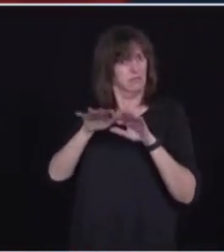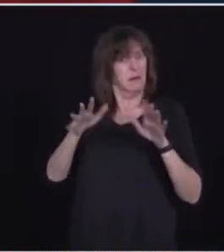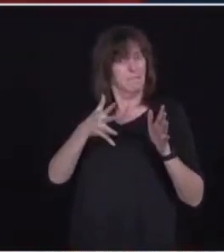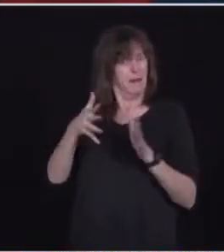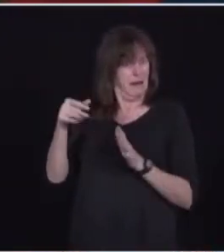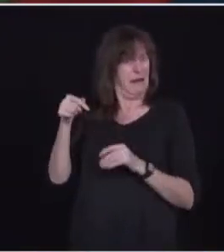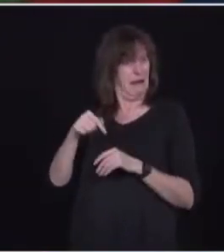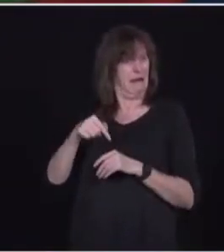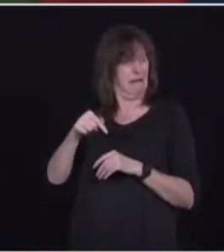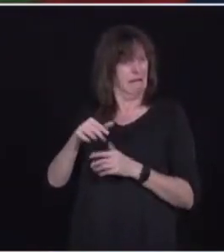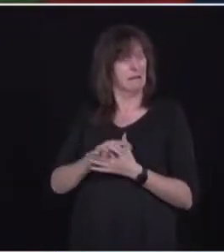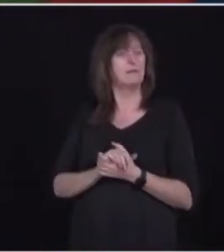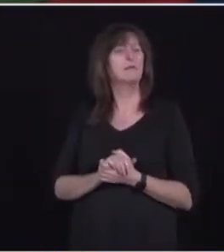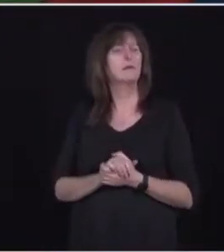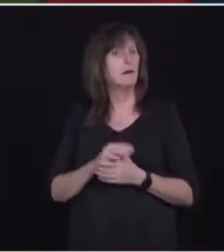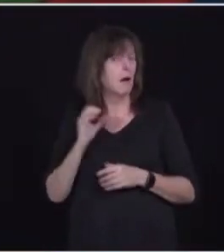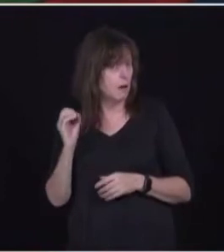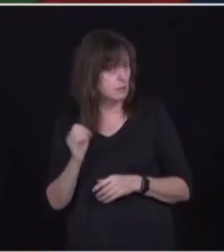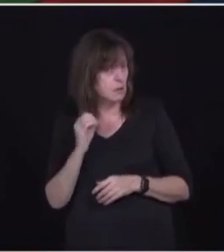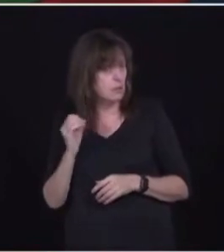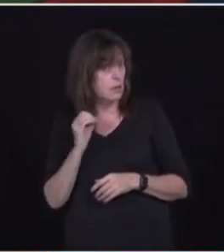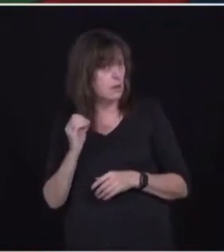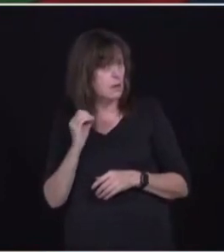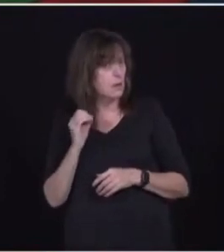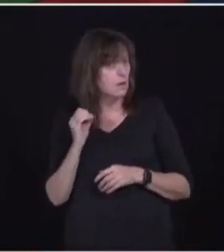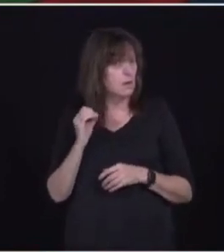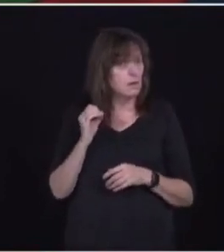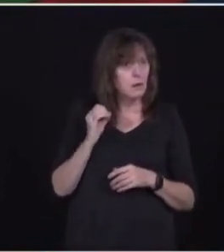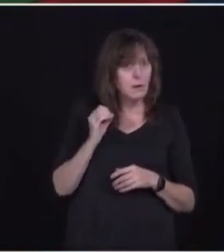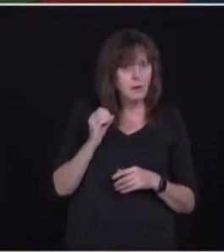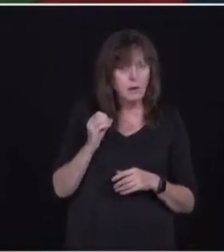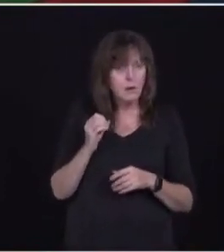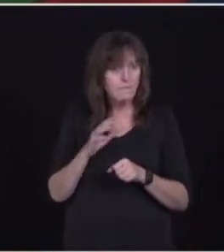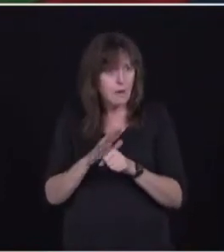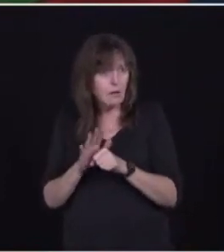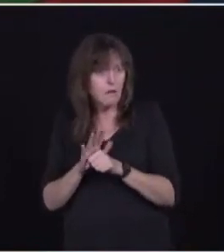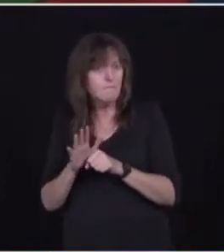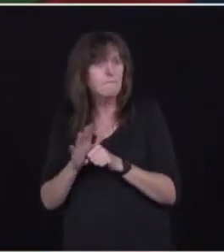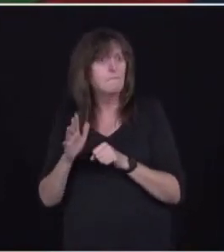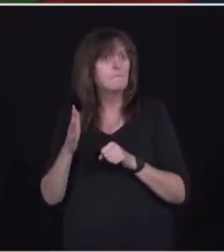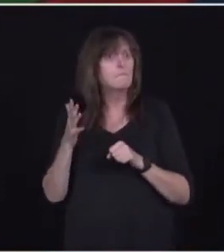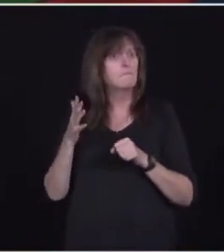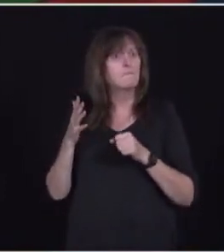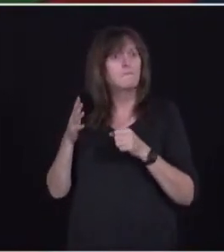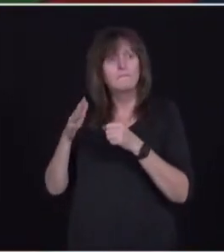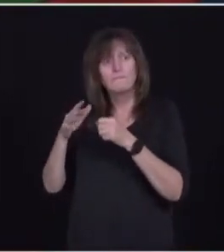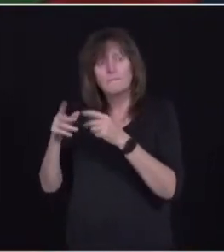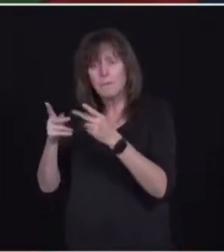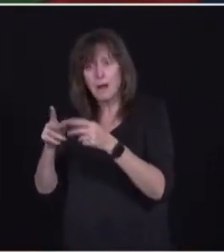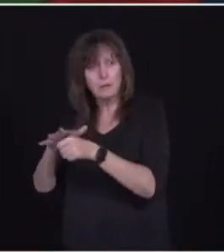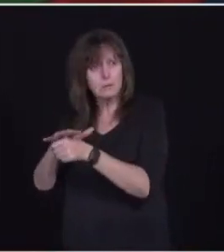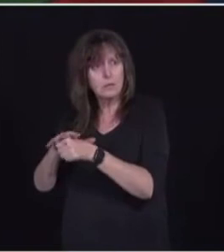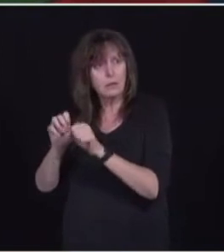plan. Specifically, does the province have enough capacity to store the Pfizer vaccine? I understand it requires